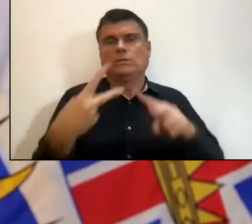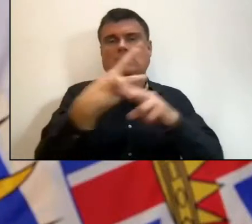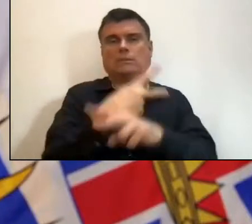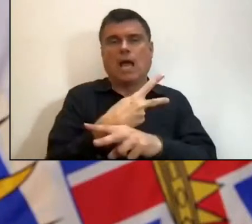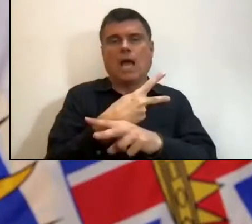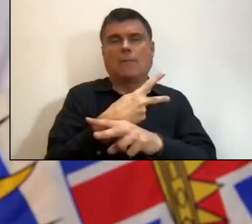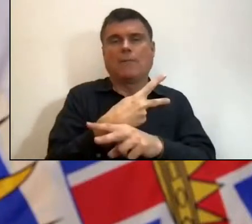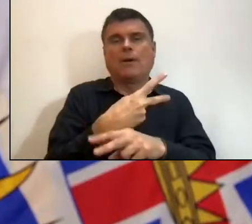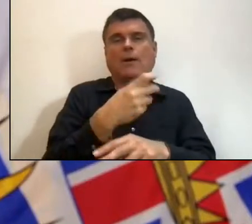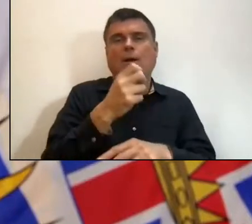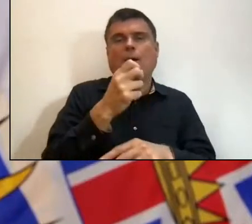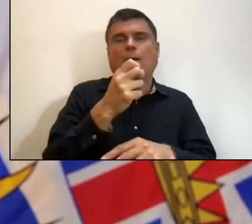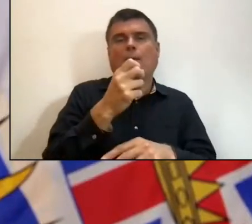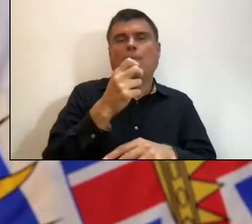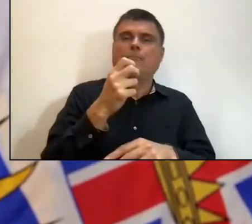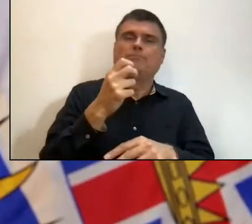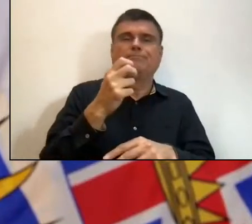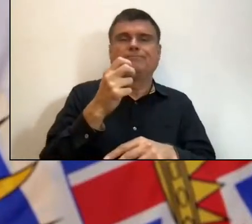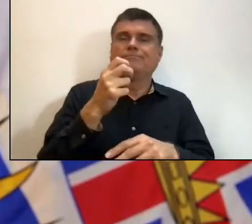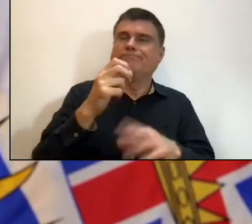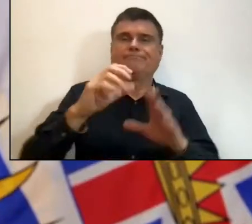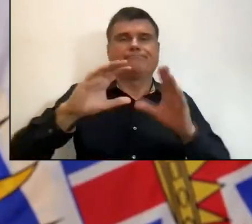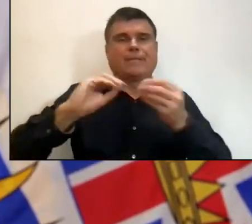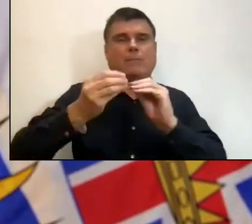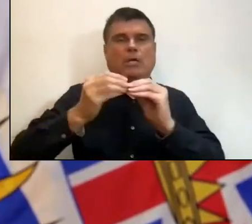British Columbia. How could that province be